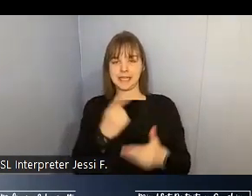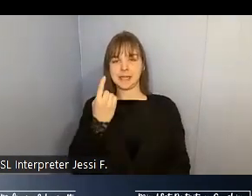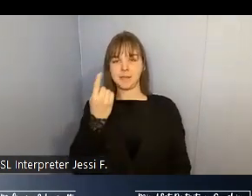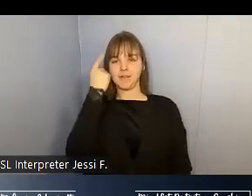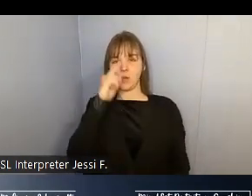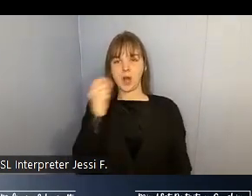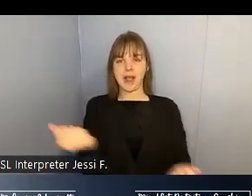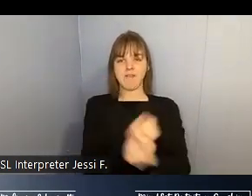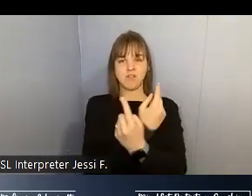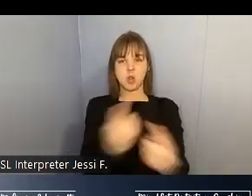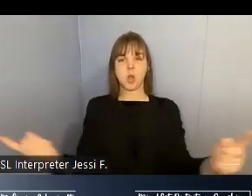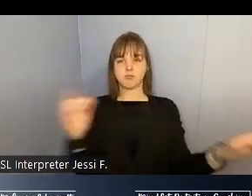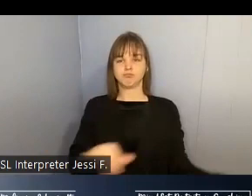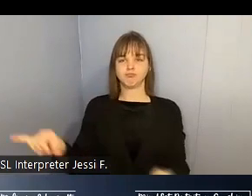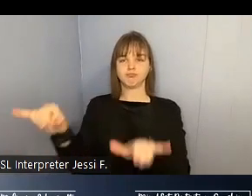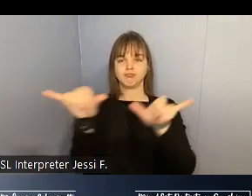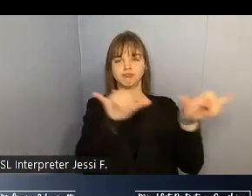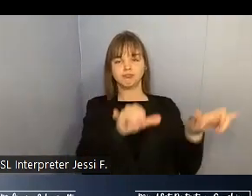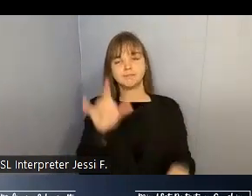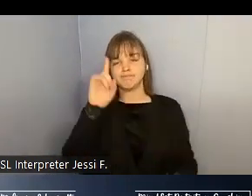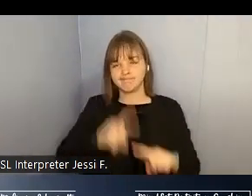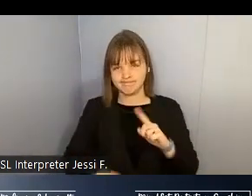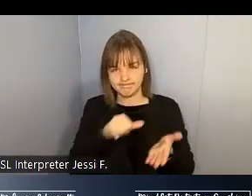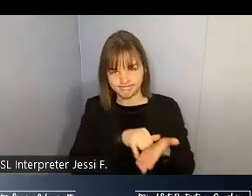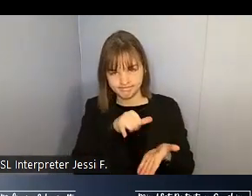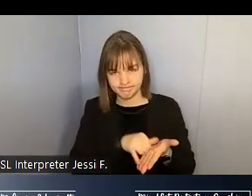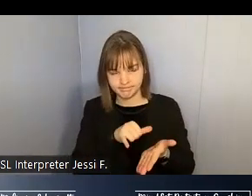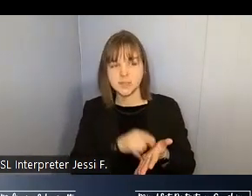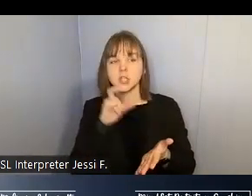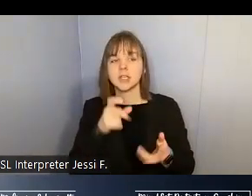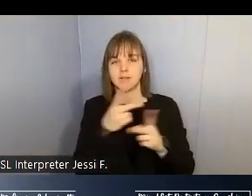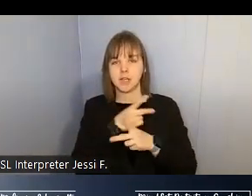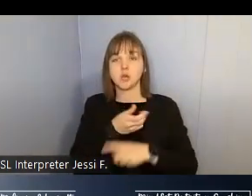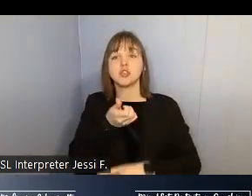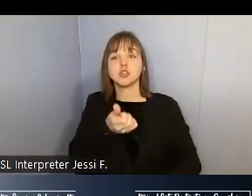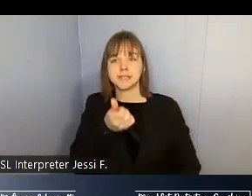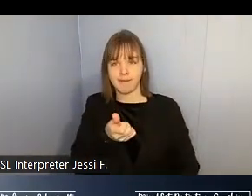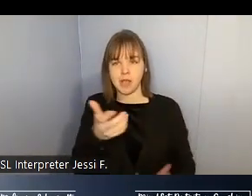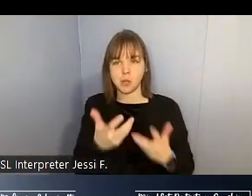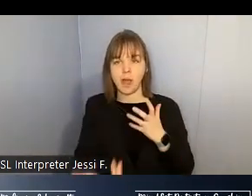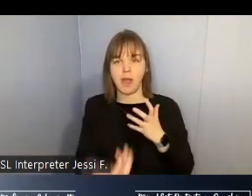and mindset changes as foundations of success. So let's get into these strategies